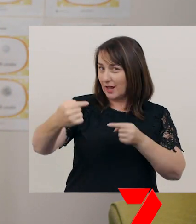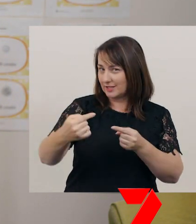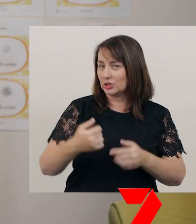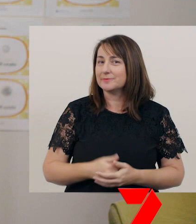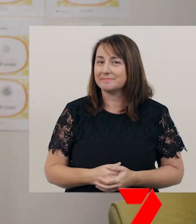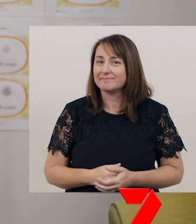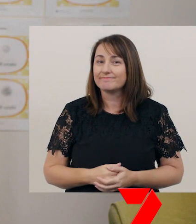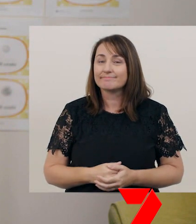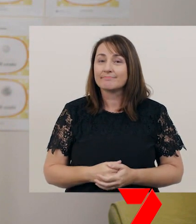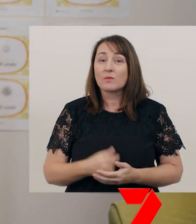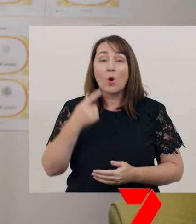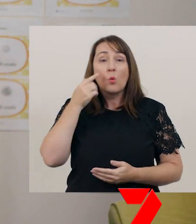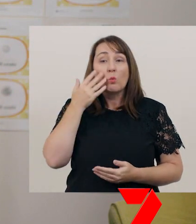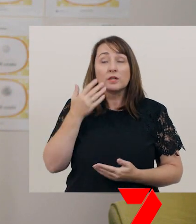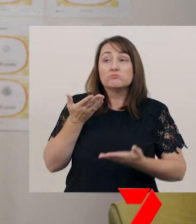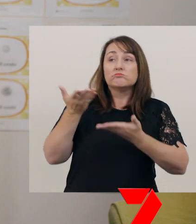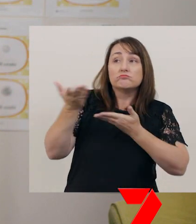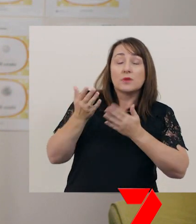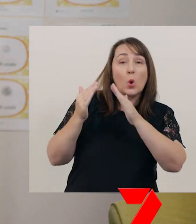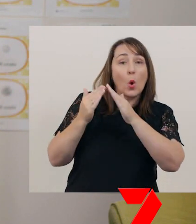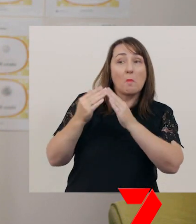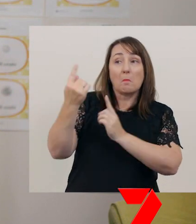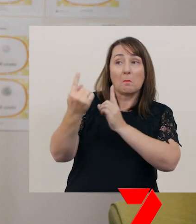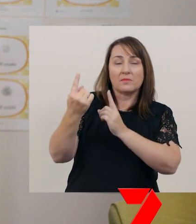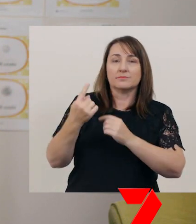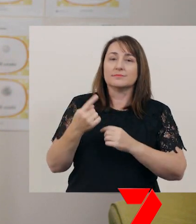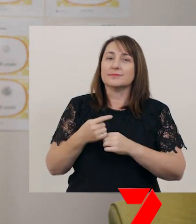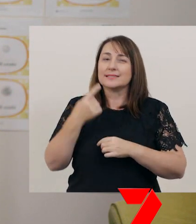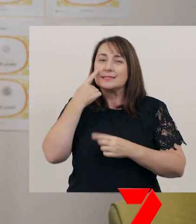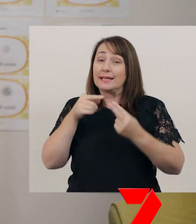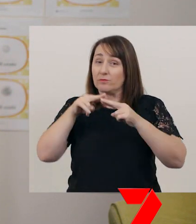Next time you are talking to someone at home, see how you can use modality,